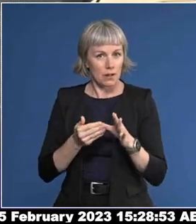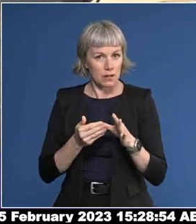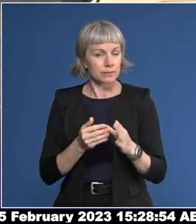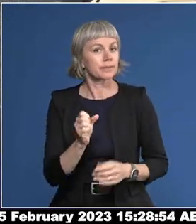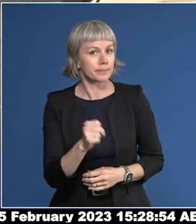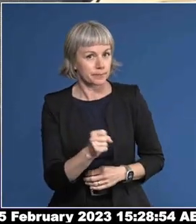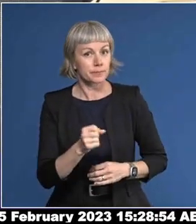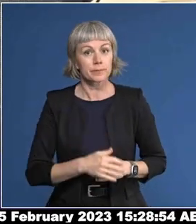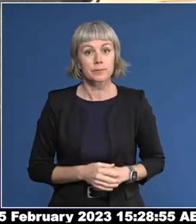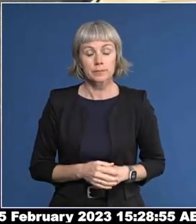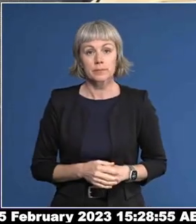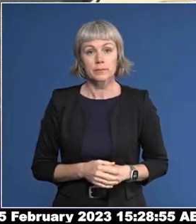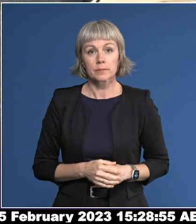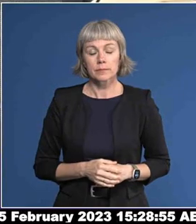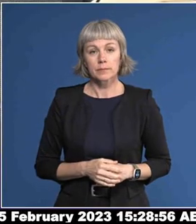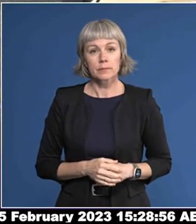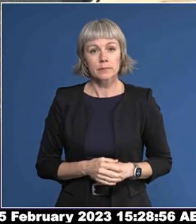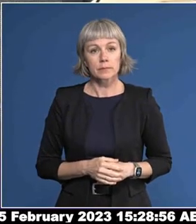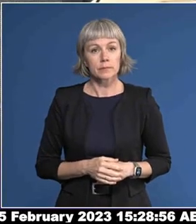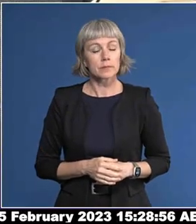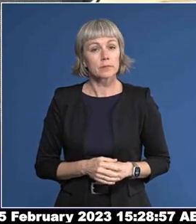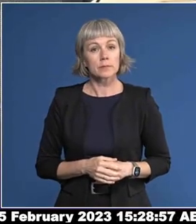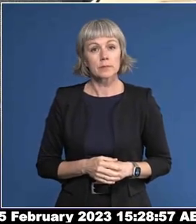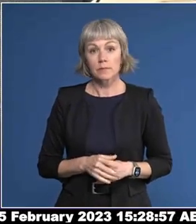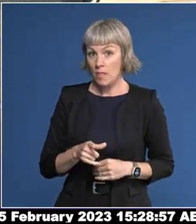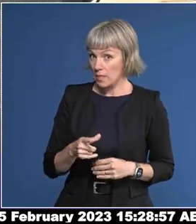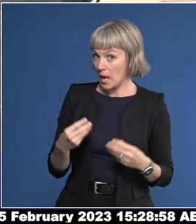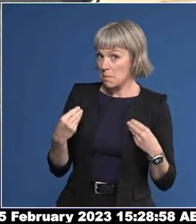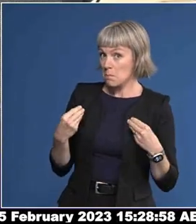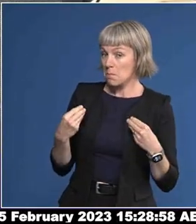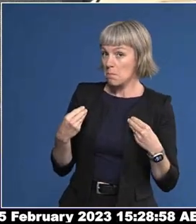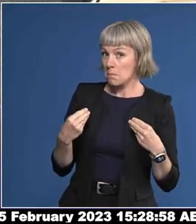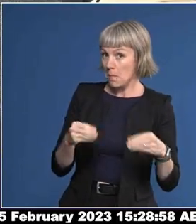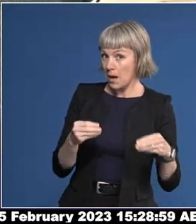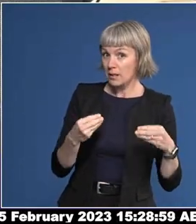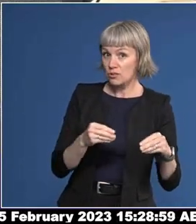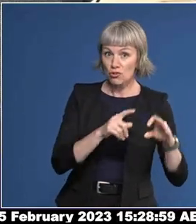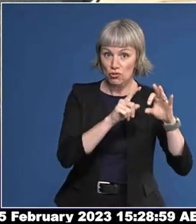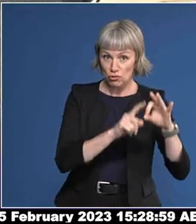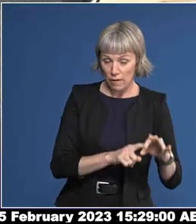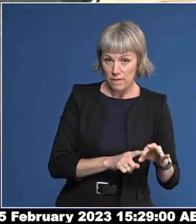outcomes of the market survey are - whether that's consistent with what you are hearing from your members through other means?